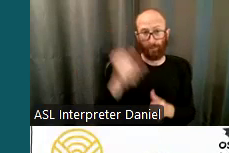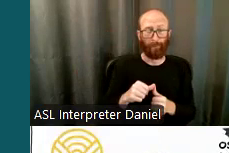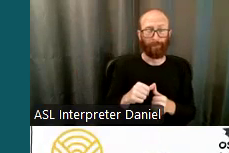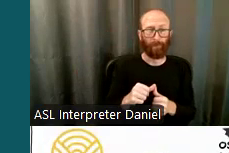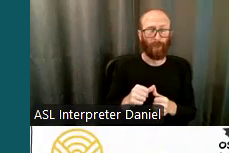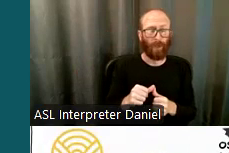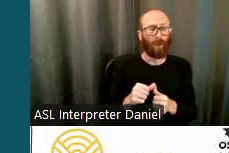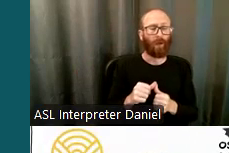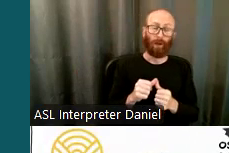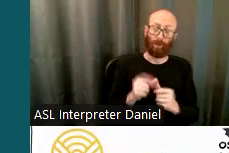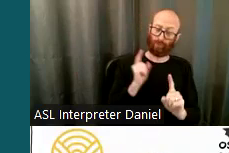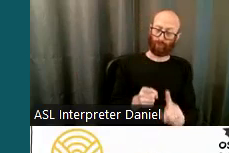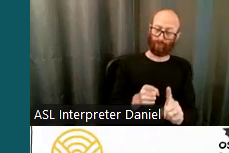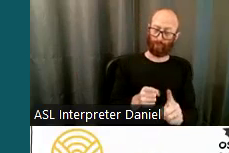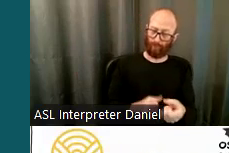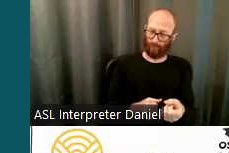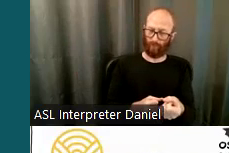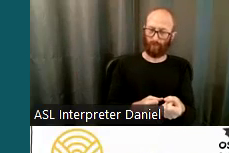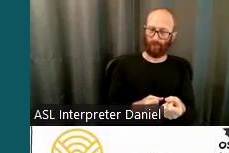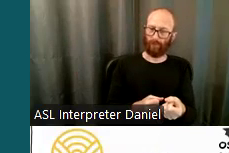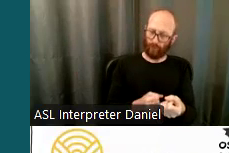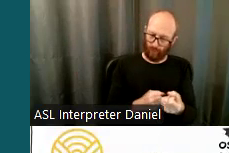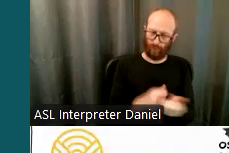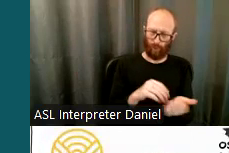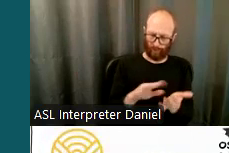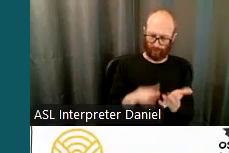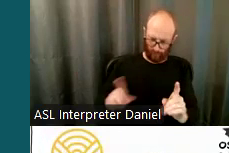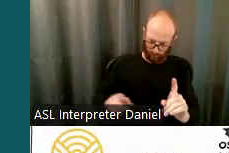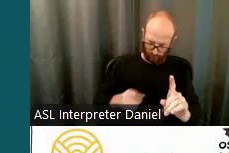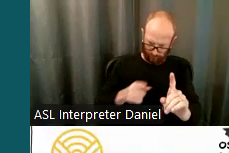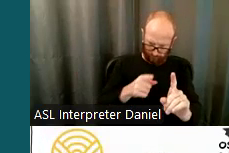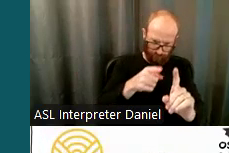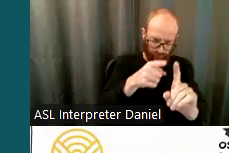students and making progress toward this one diploma for Washington State